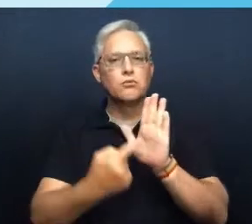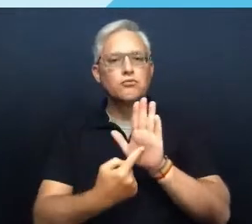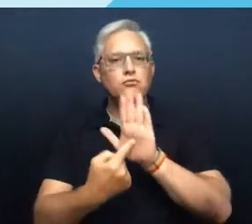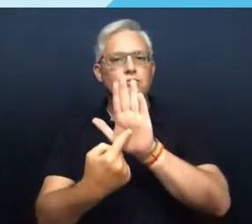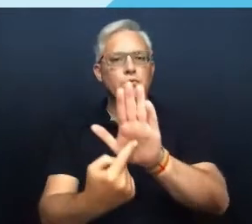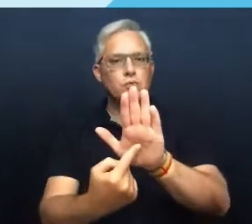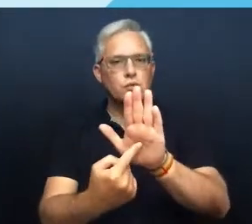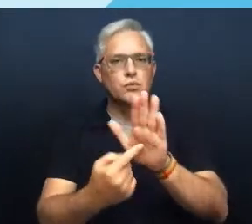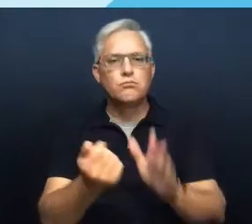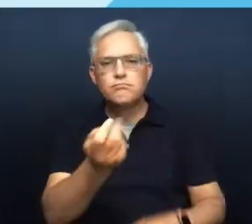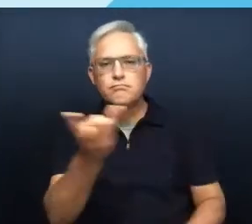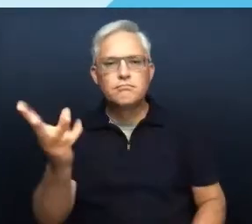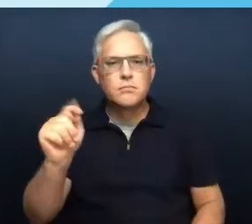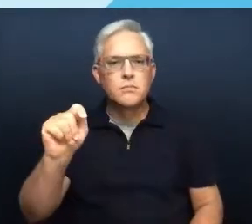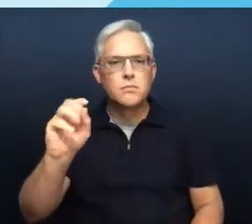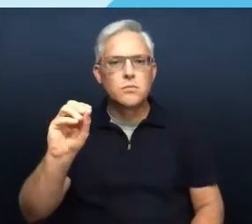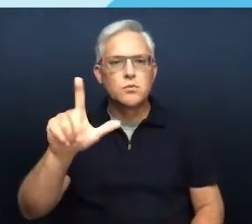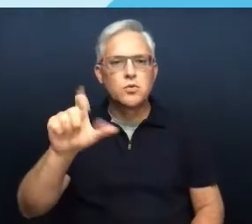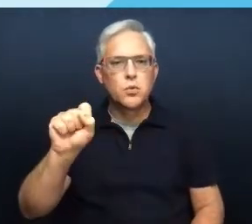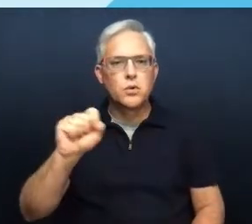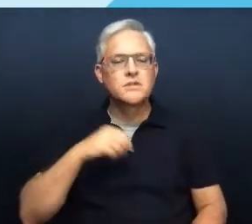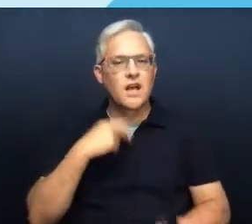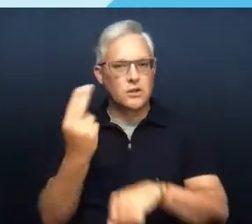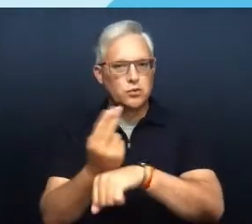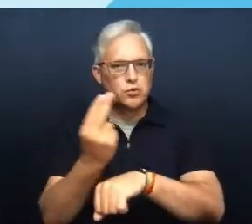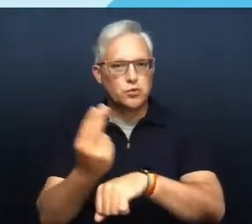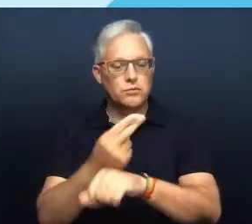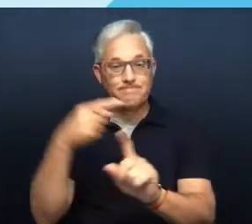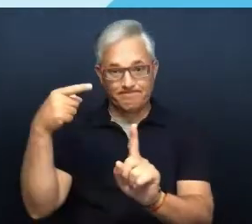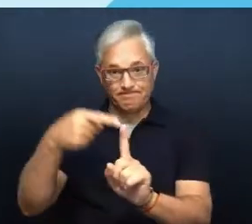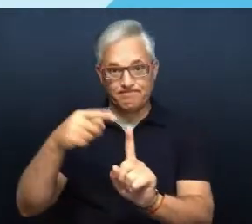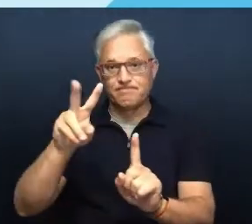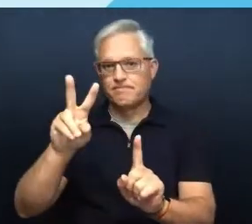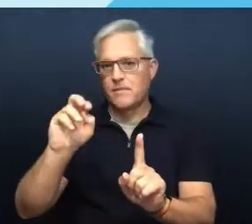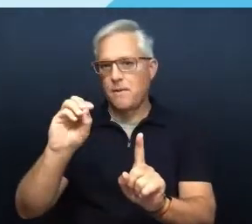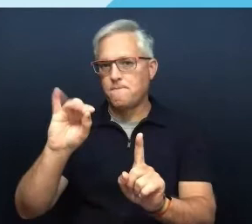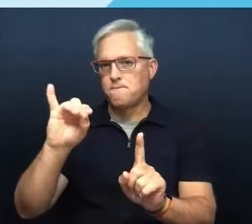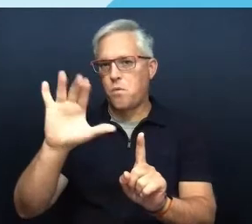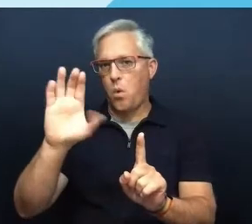voiceover and how it's used well